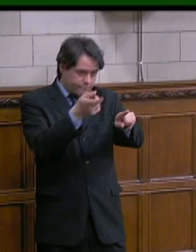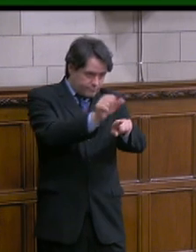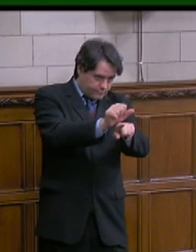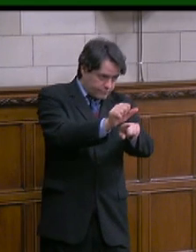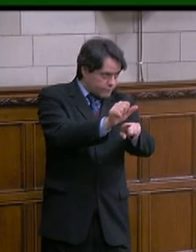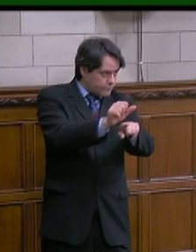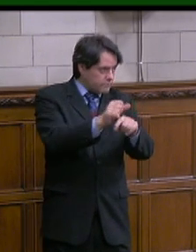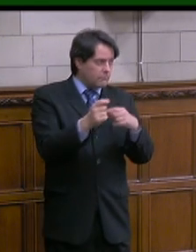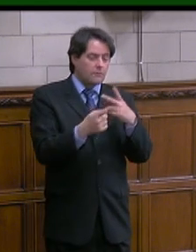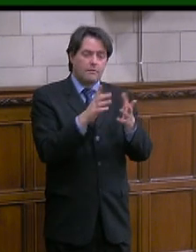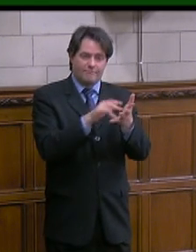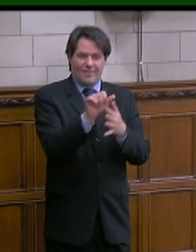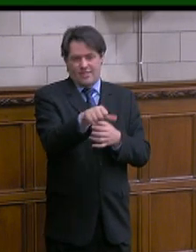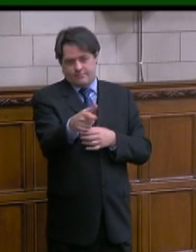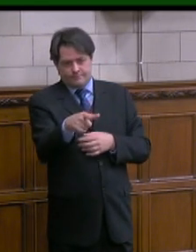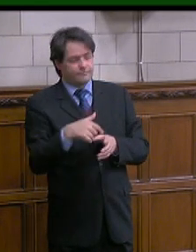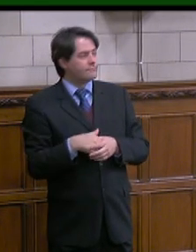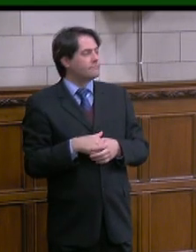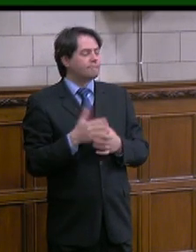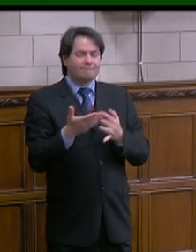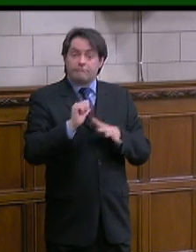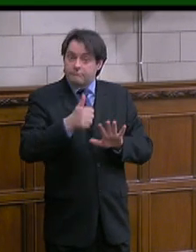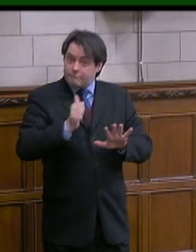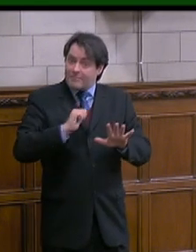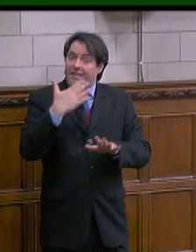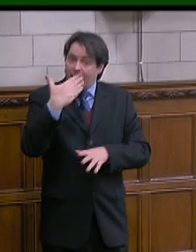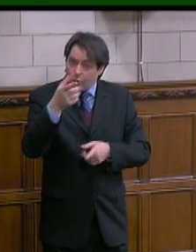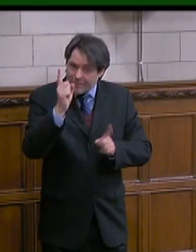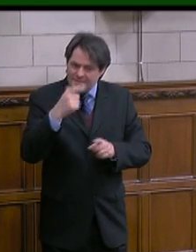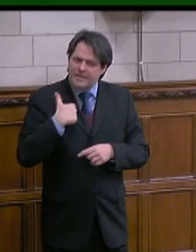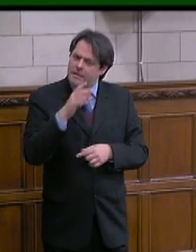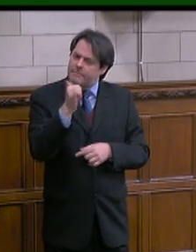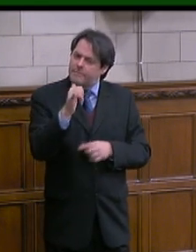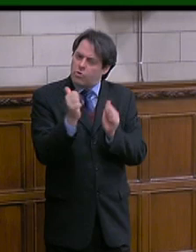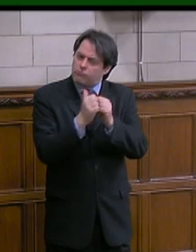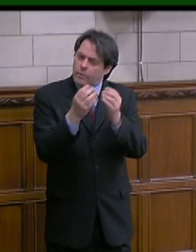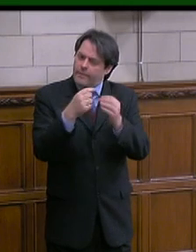Emma Hardy: Does the Minister agree that what we examine